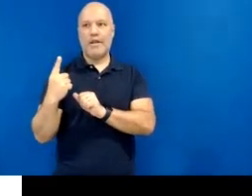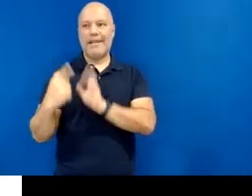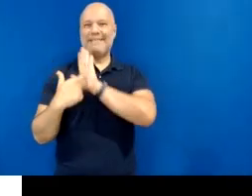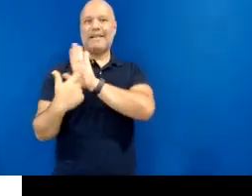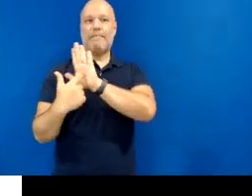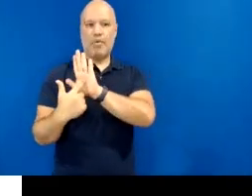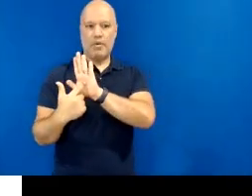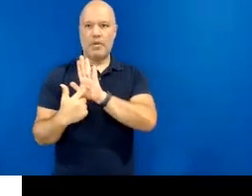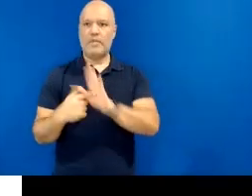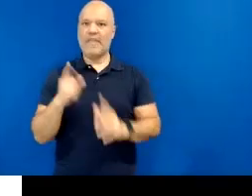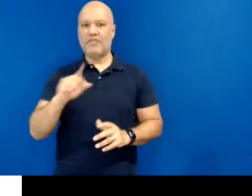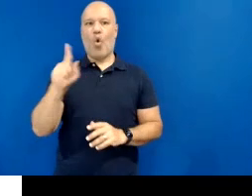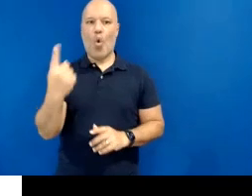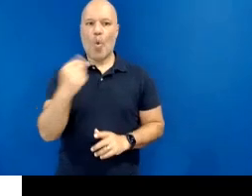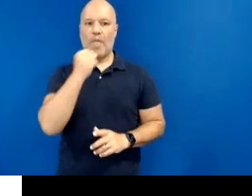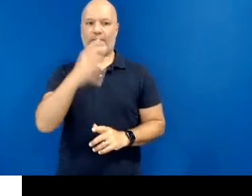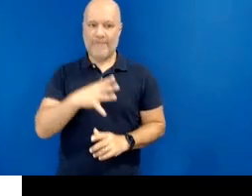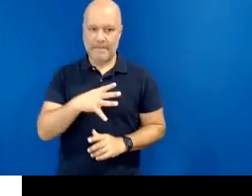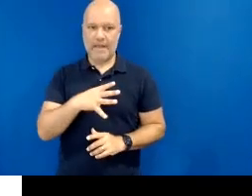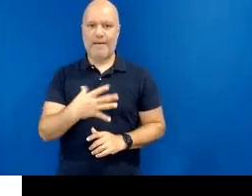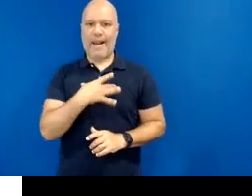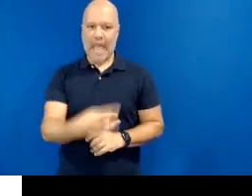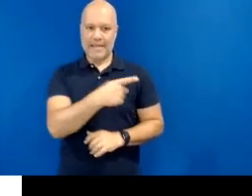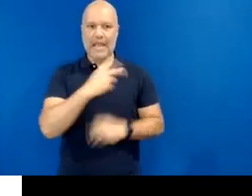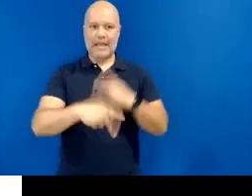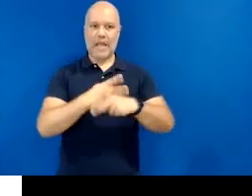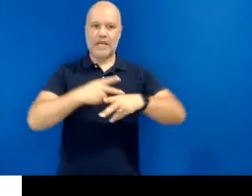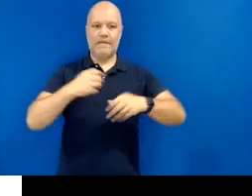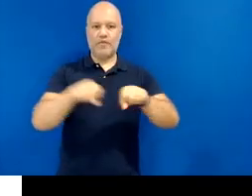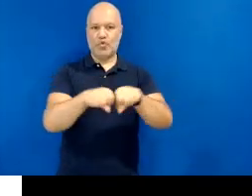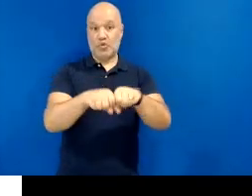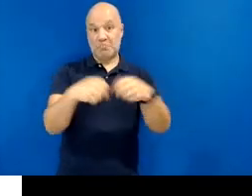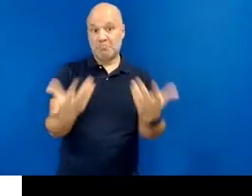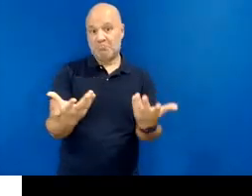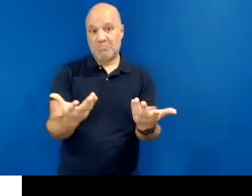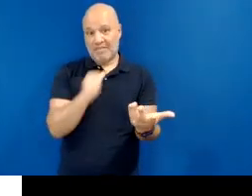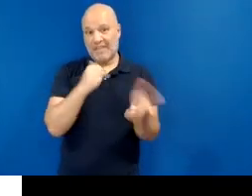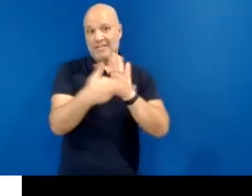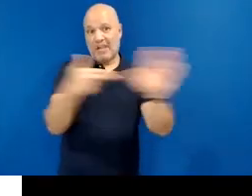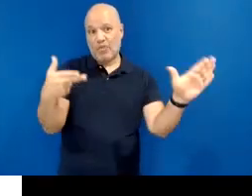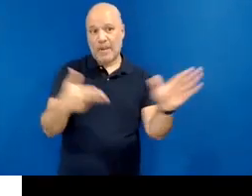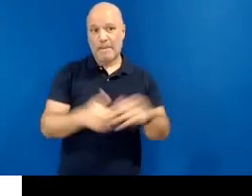Yeah, that's a very good analysis. Thank you so much. I appreciate that. And, you know, I want to say,